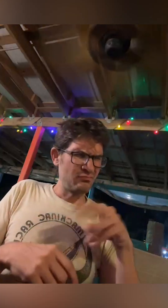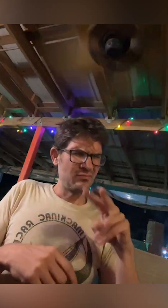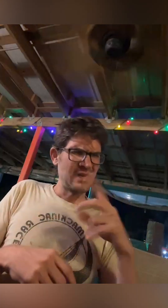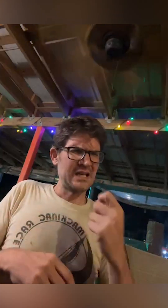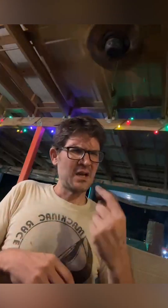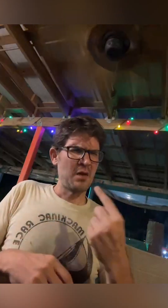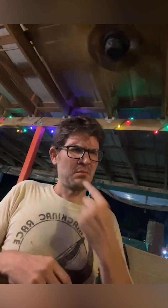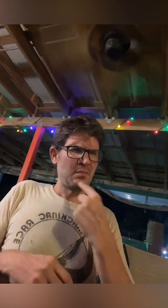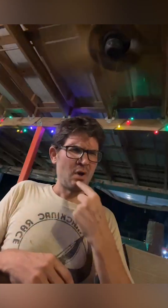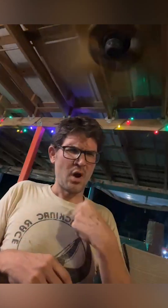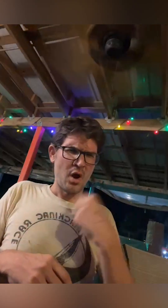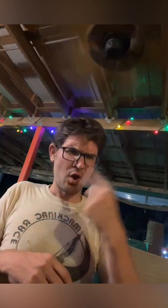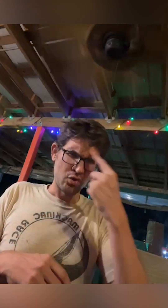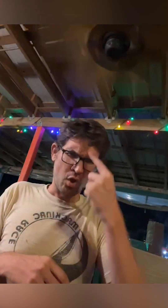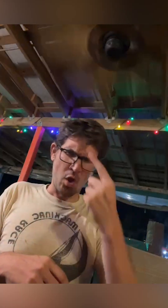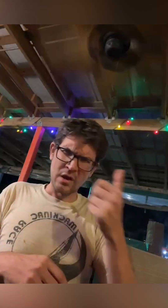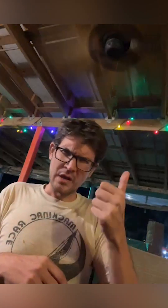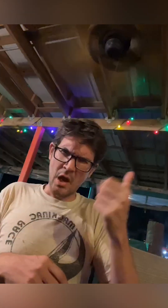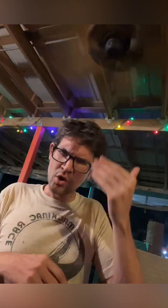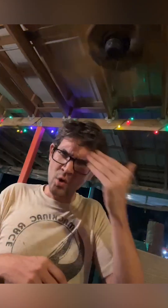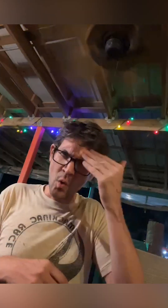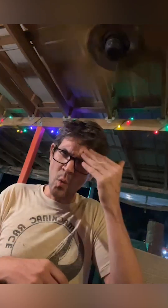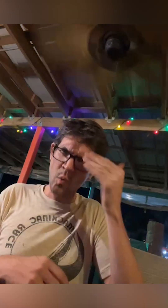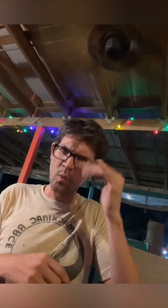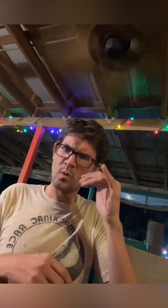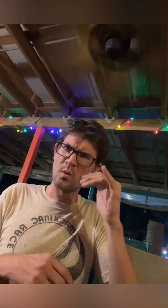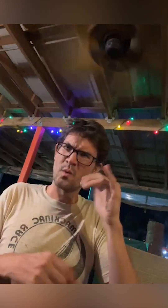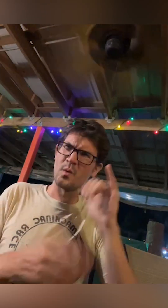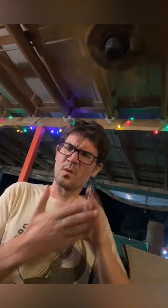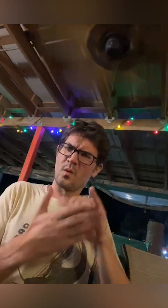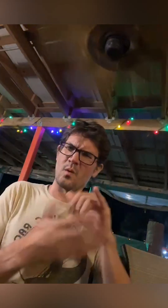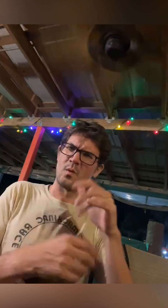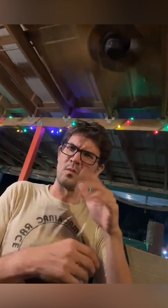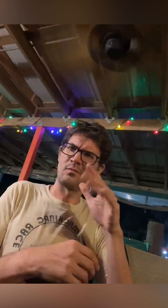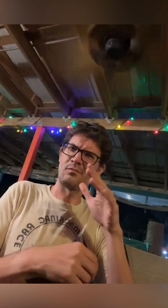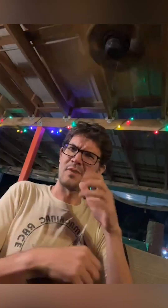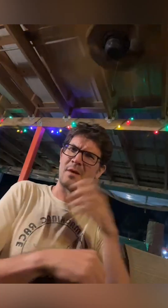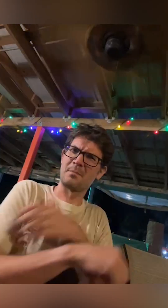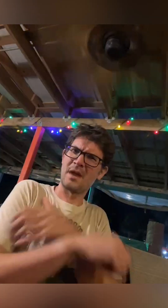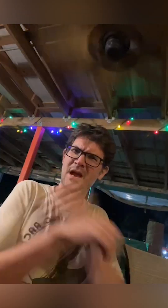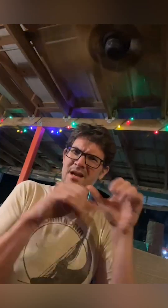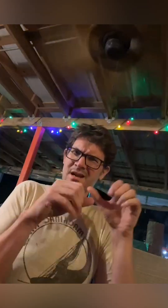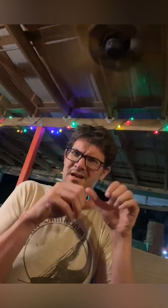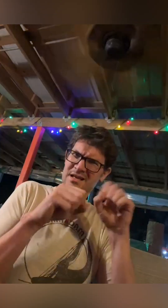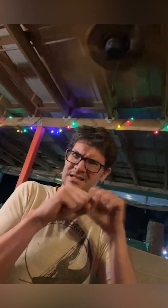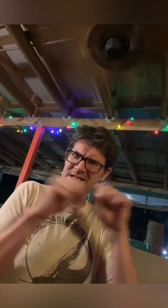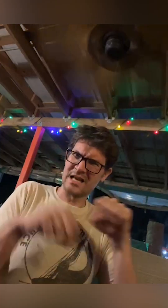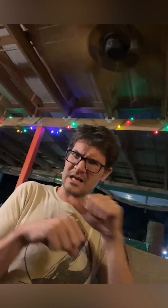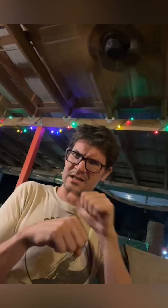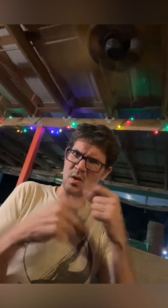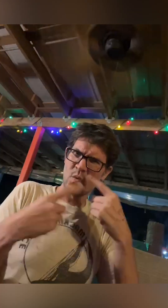I was a little disappointed — he really should’ve known that the power system wasn’t supposed to work at all.